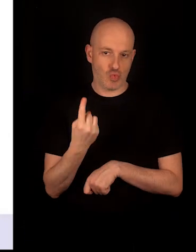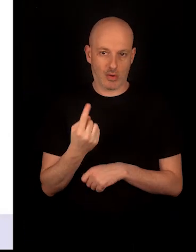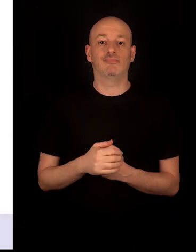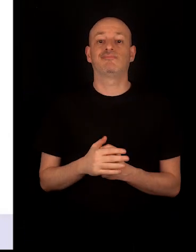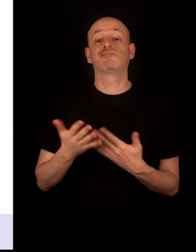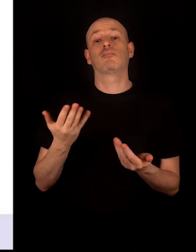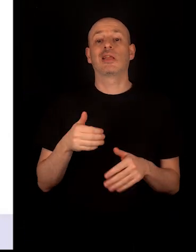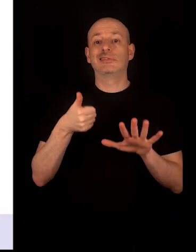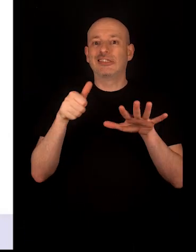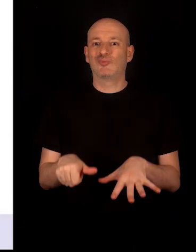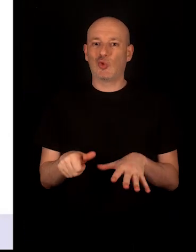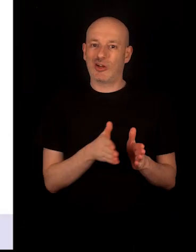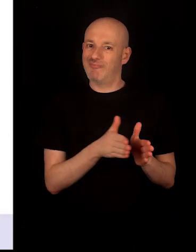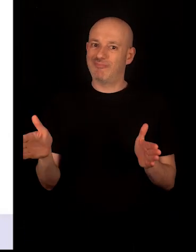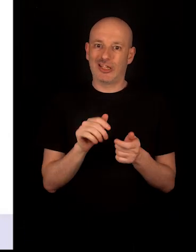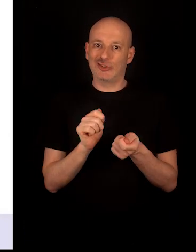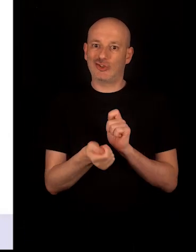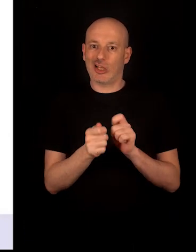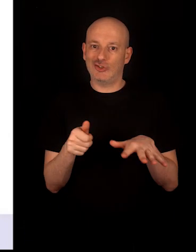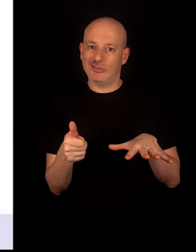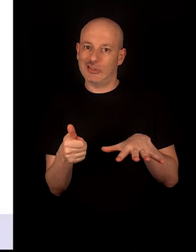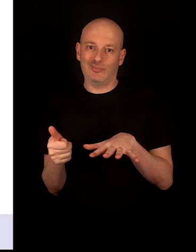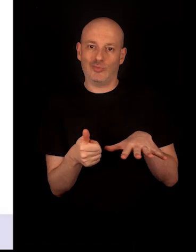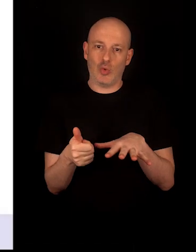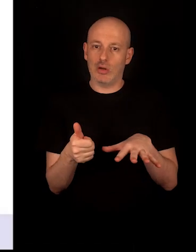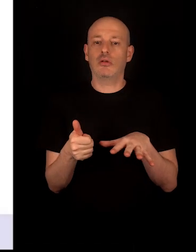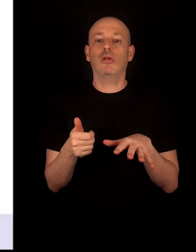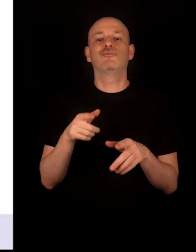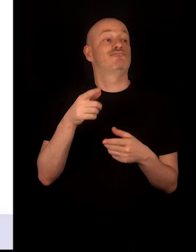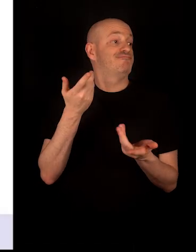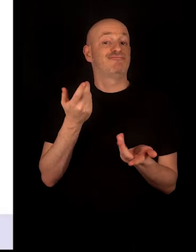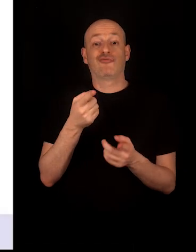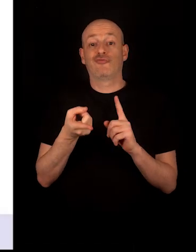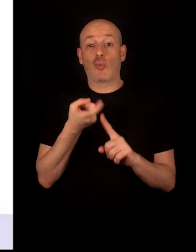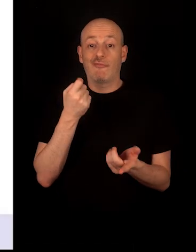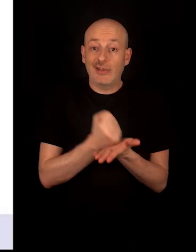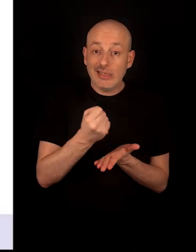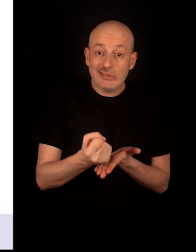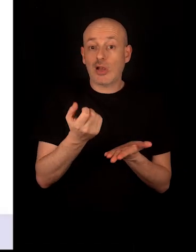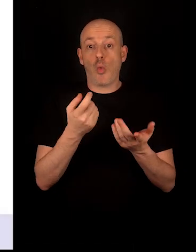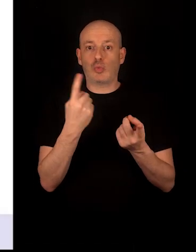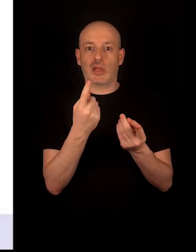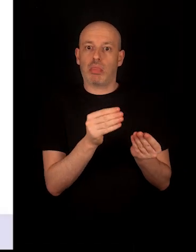Then, changes to the six-month validity is only for visa delays beyond your control.